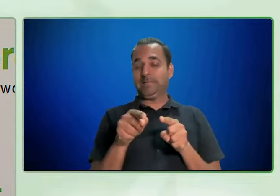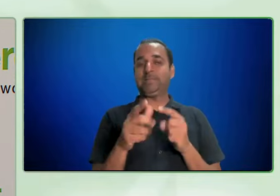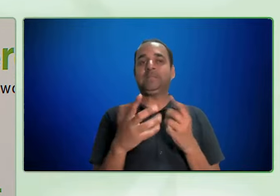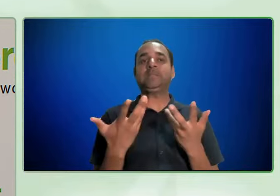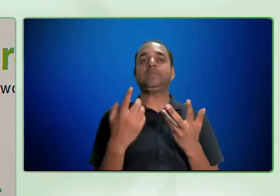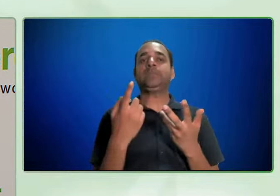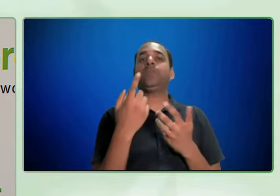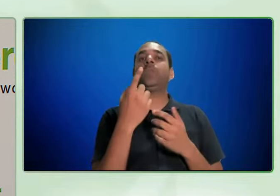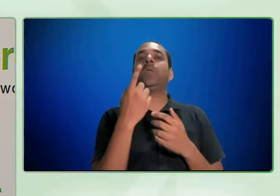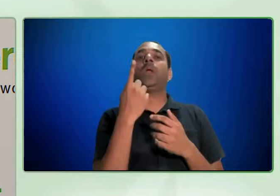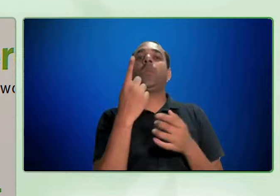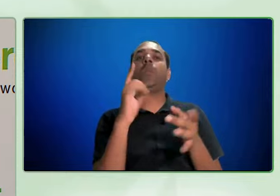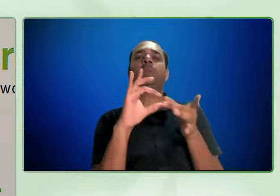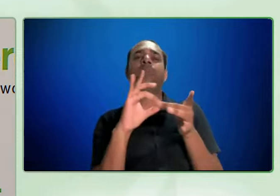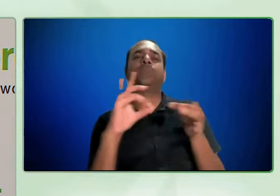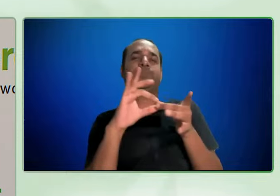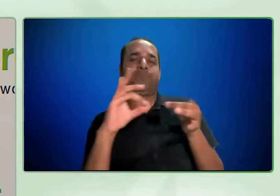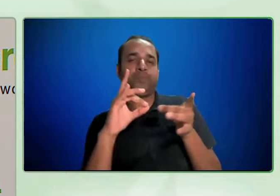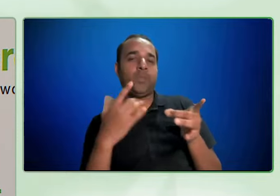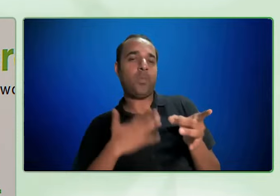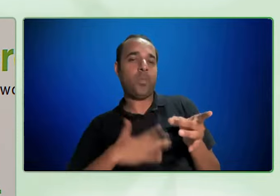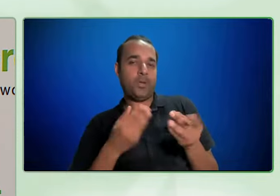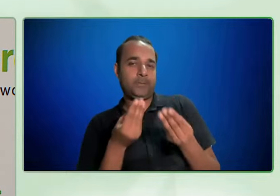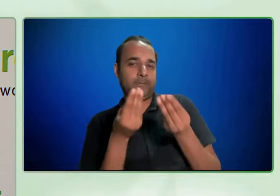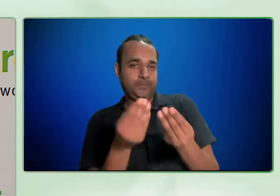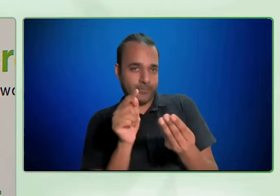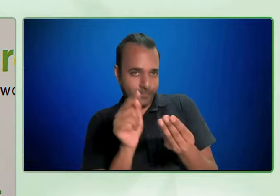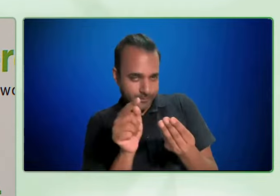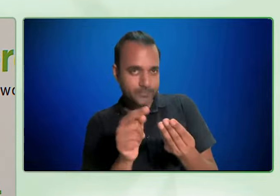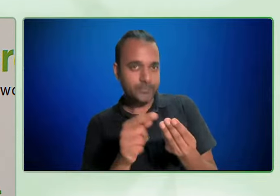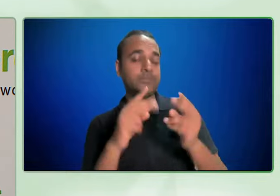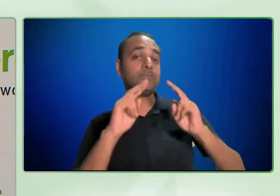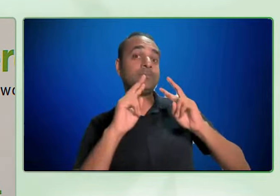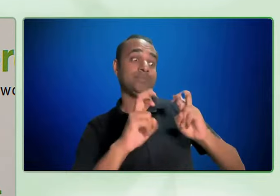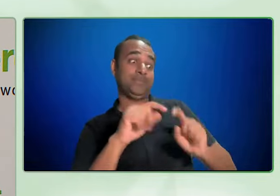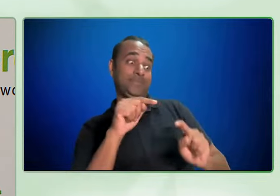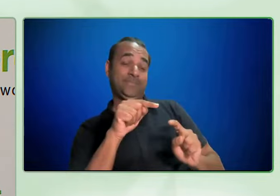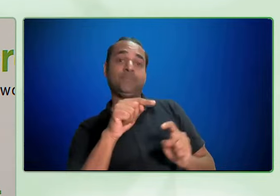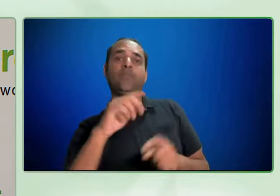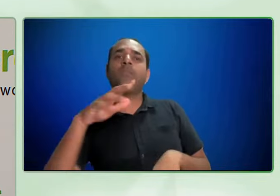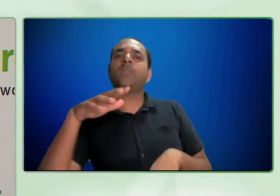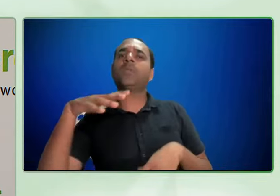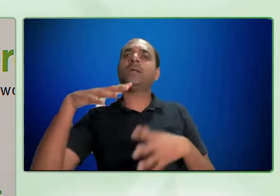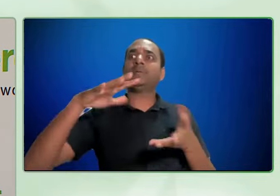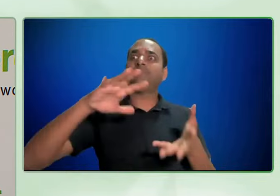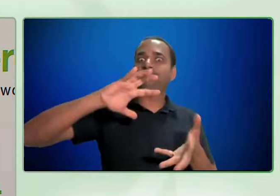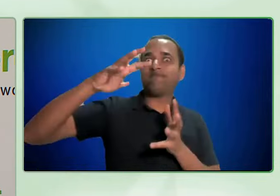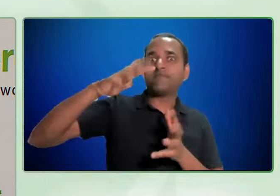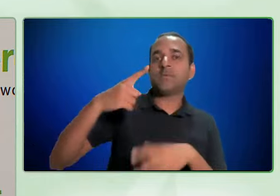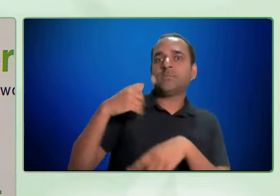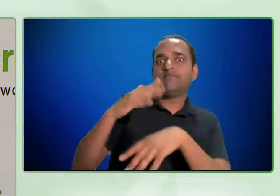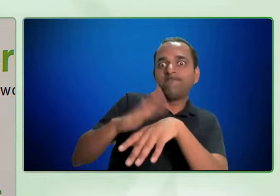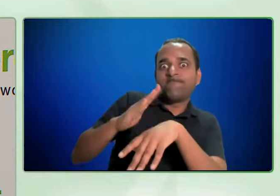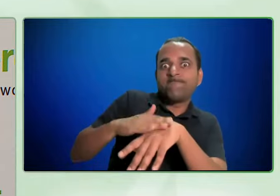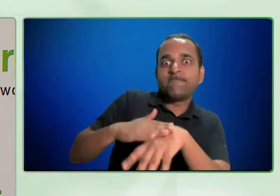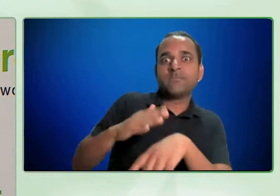device, it might be the car radio or whatever it might be, it has to be able to consume